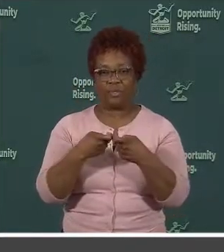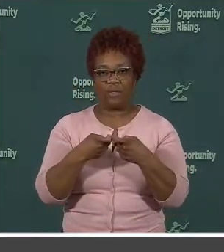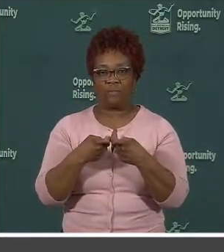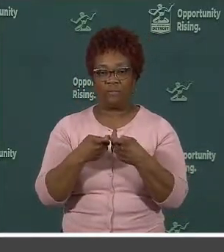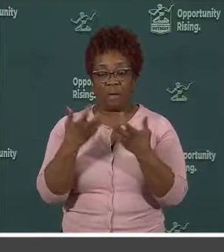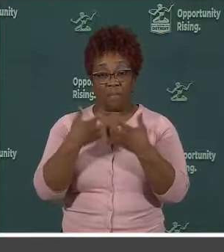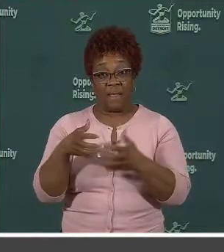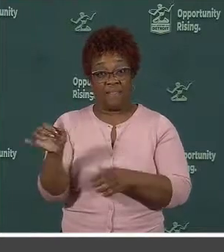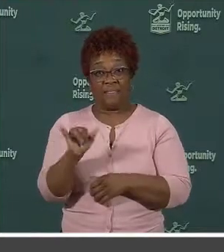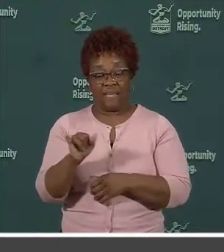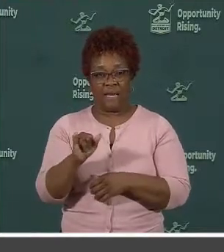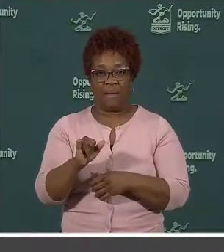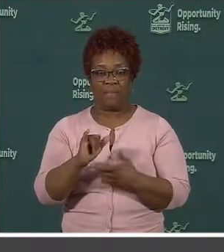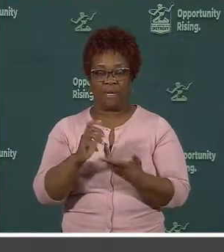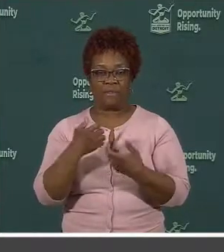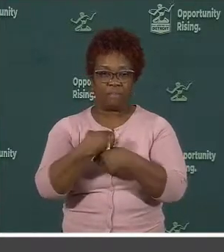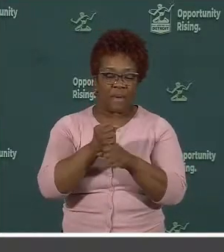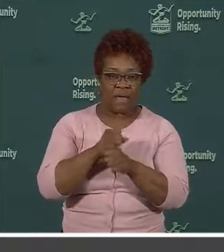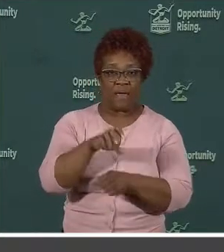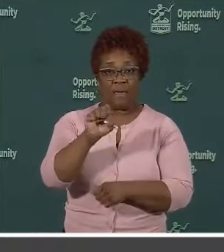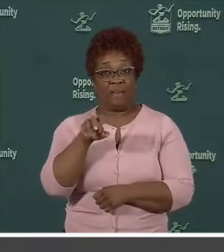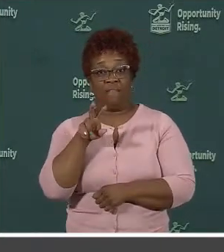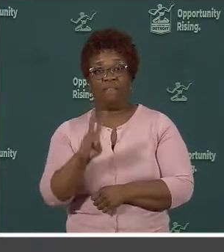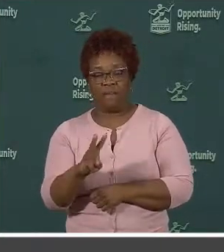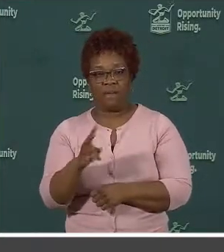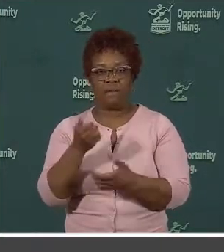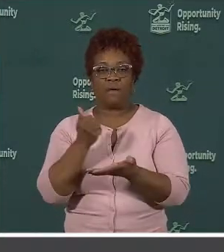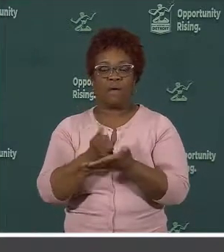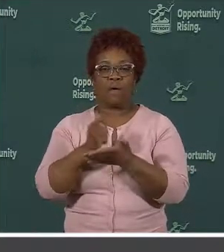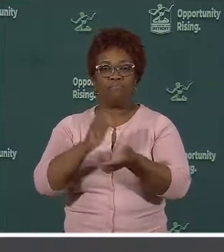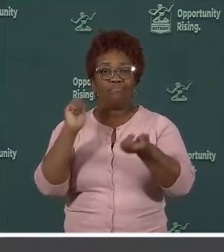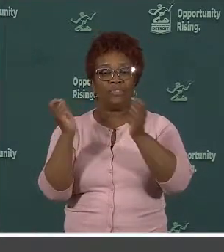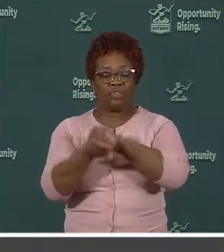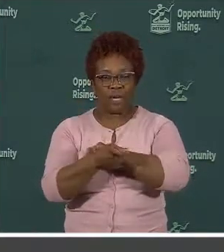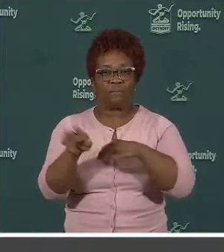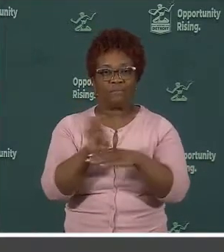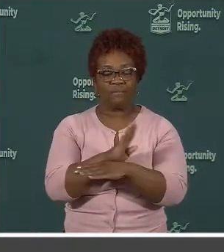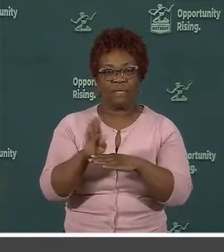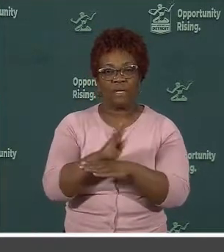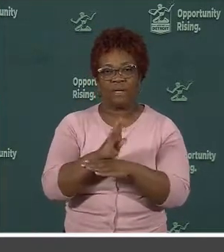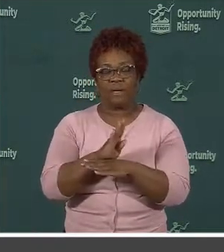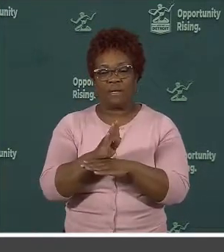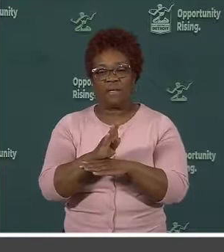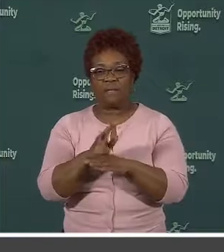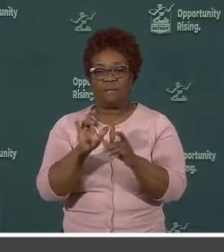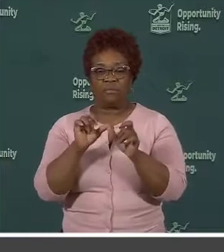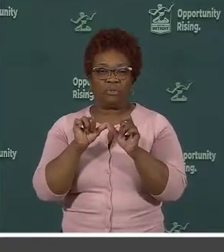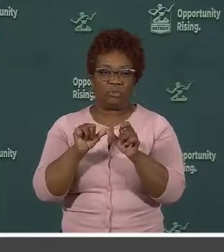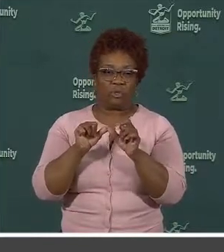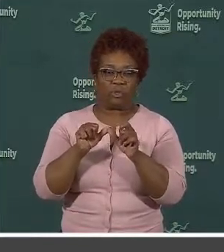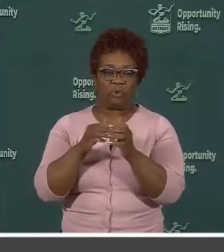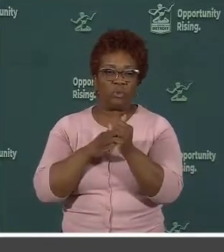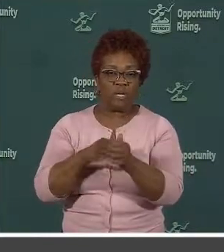THE INDUSTRY AND LEAD THE WORLD TOWARDS ZERO CRASHES ZERO EMISSIONS AND ZERO CONGESTION